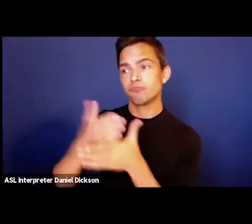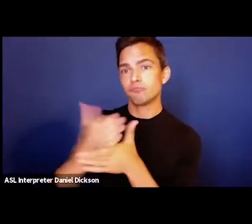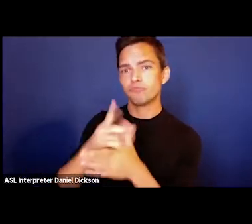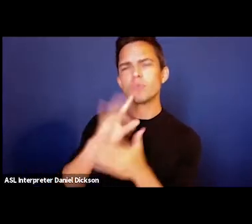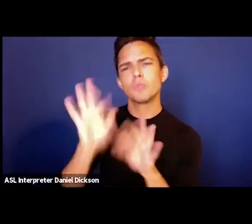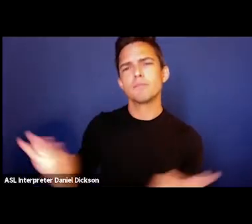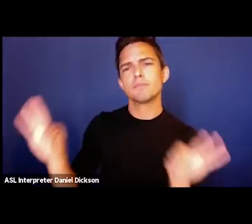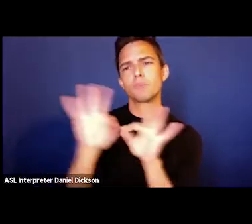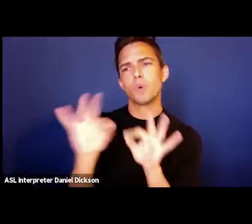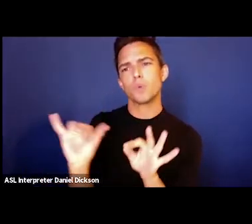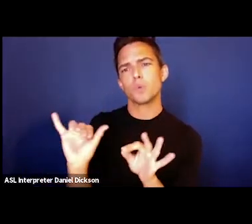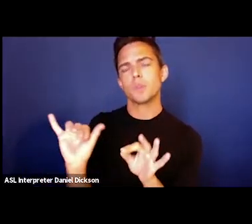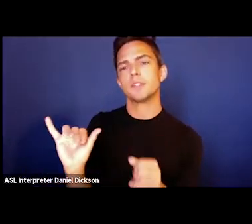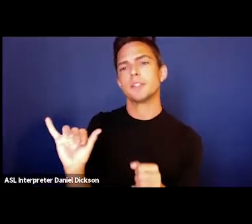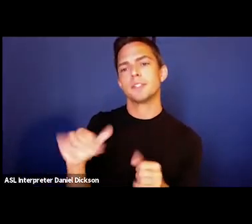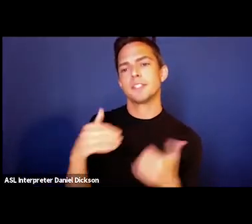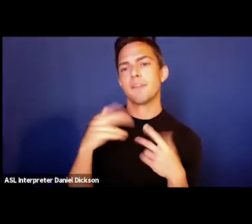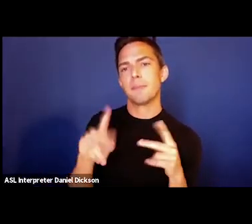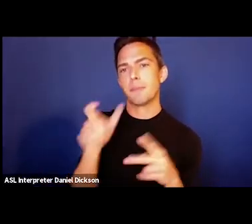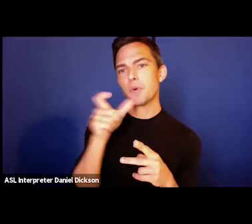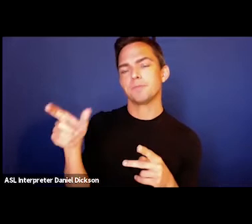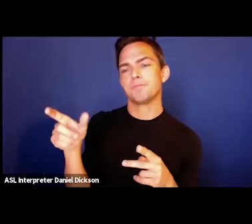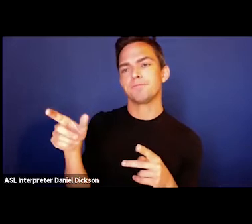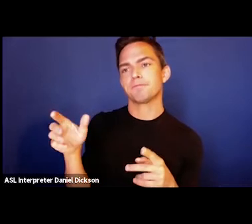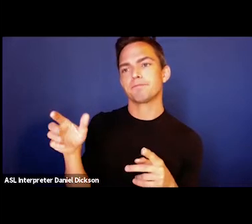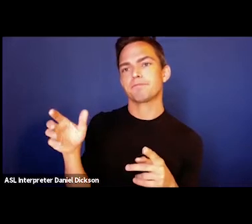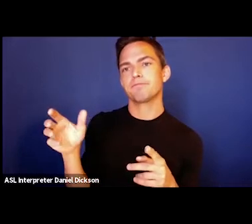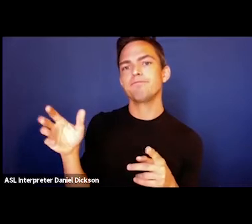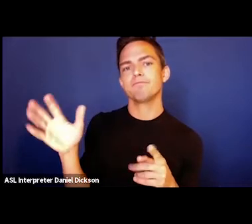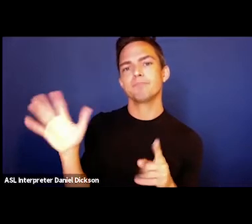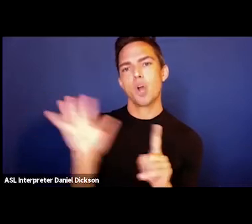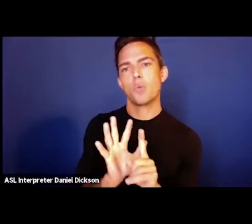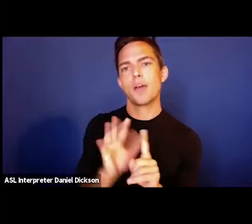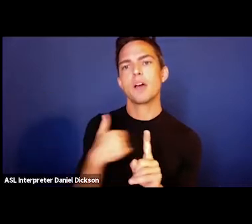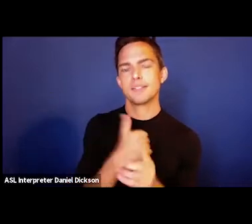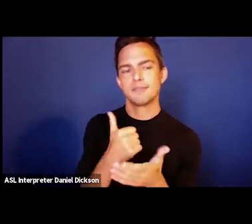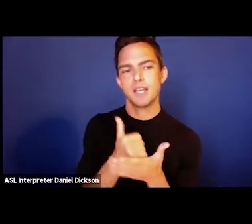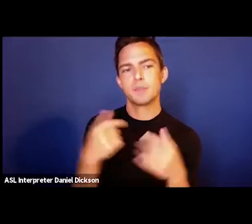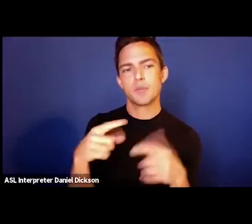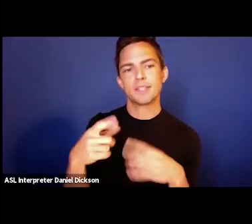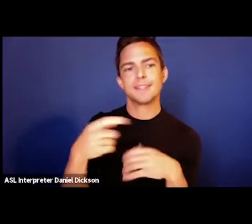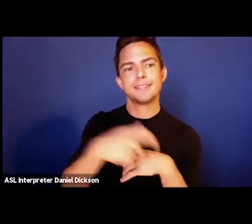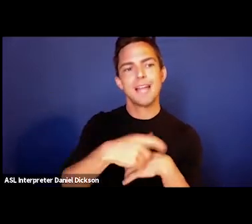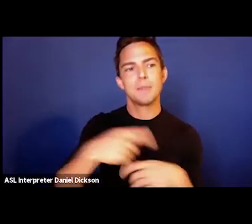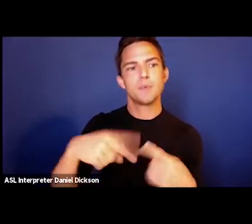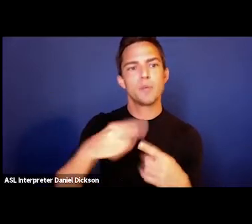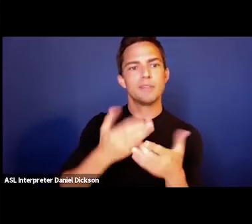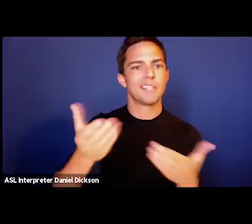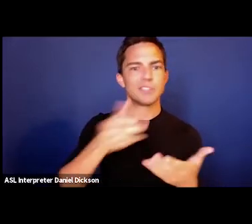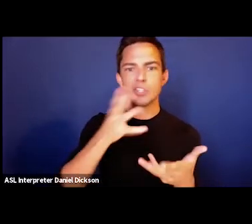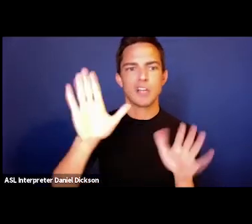have people around us to help us weather some of those times that aren't so great. Social